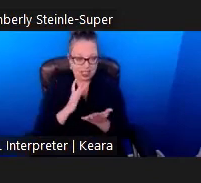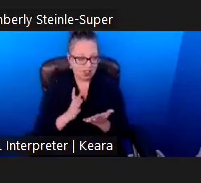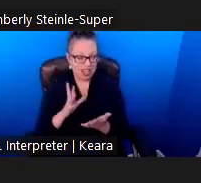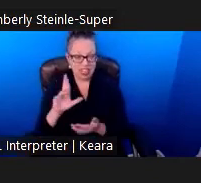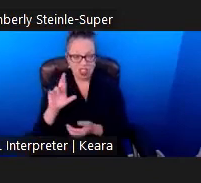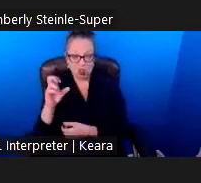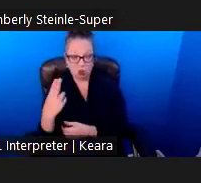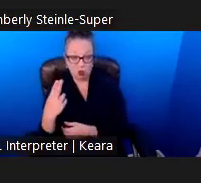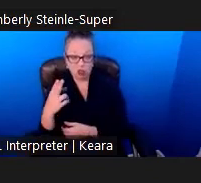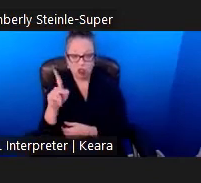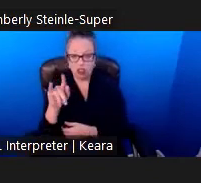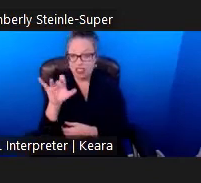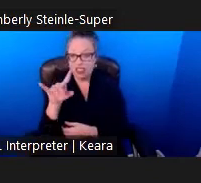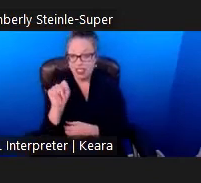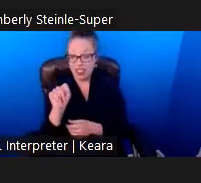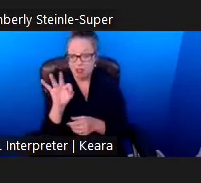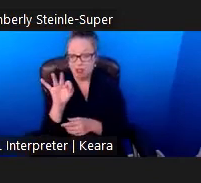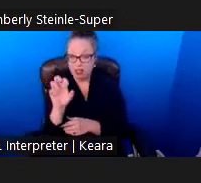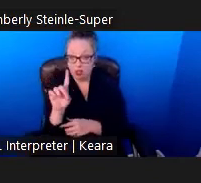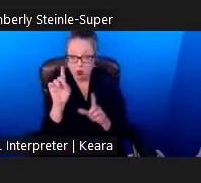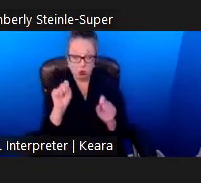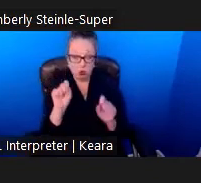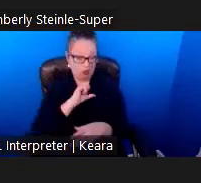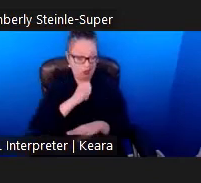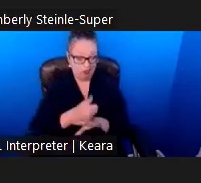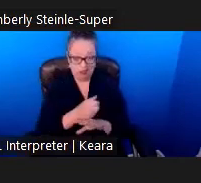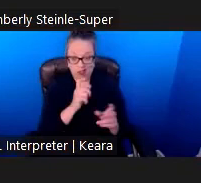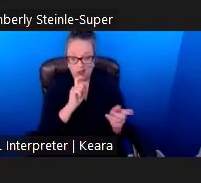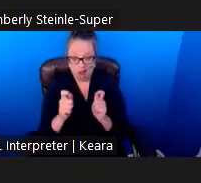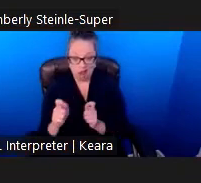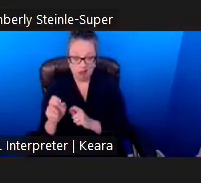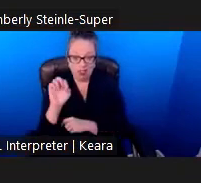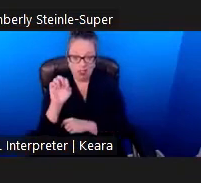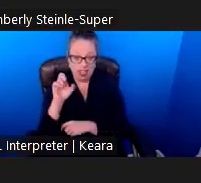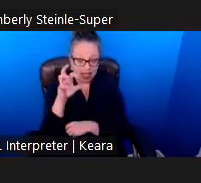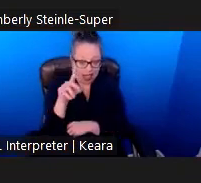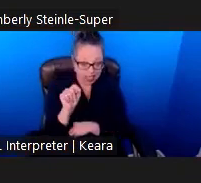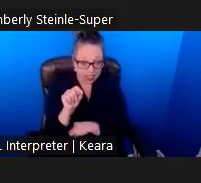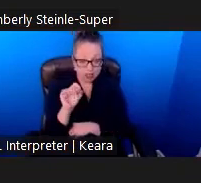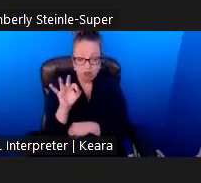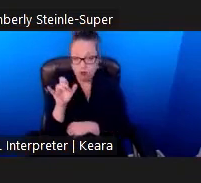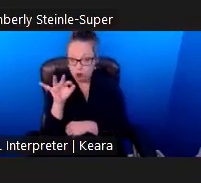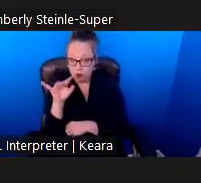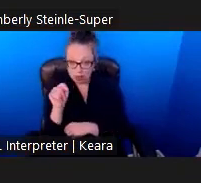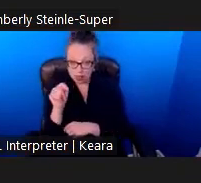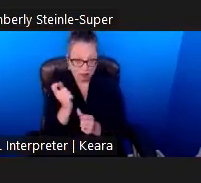to edit and format that information in the application, as well. There is a 2000 word